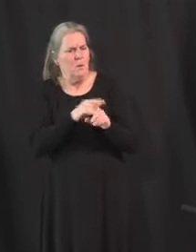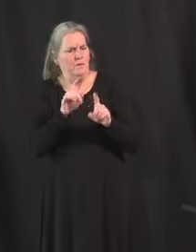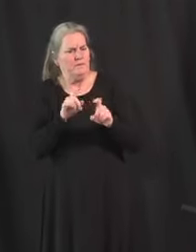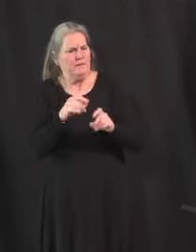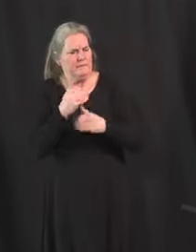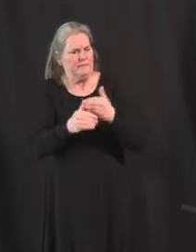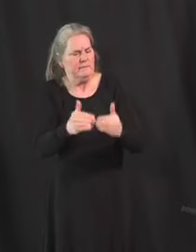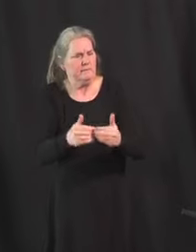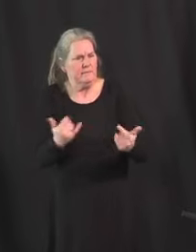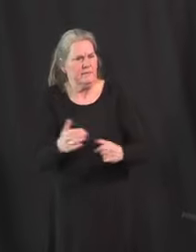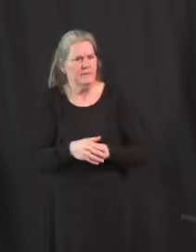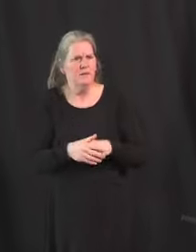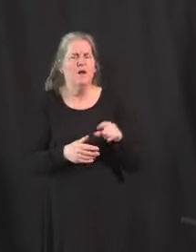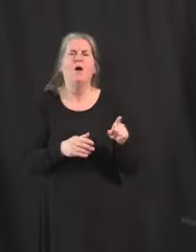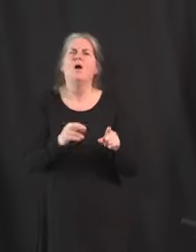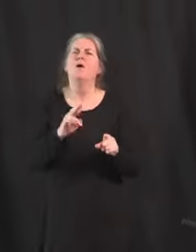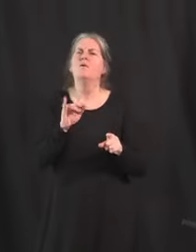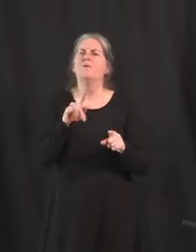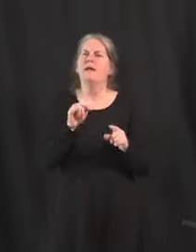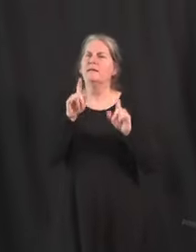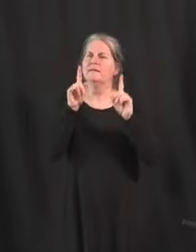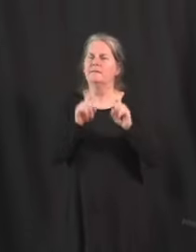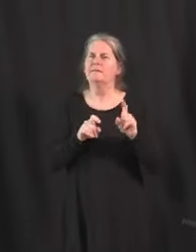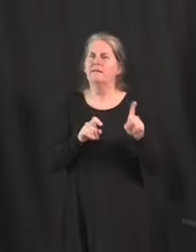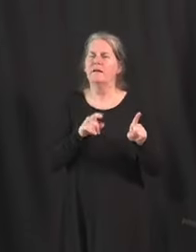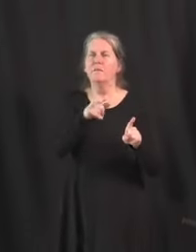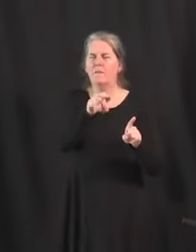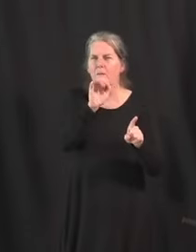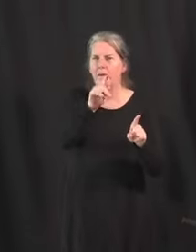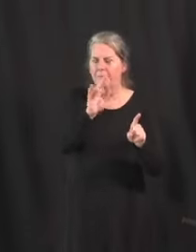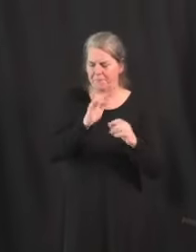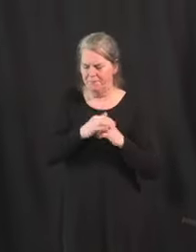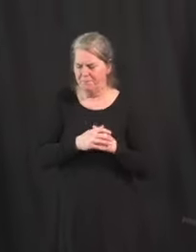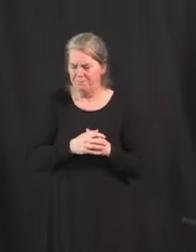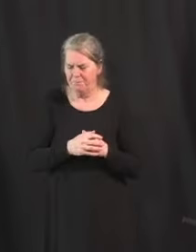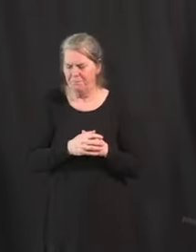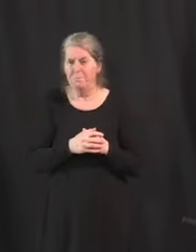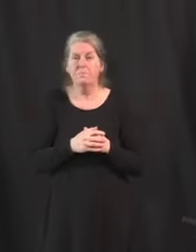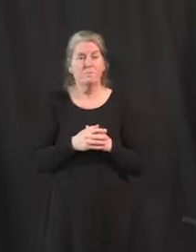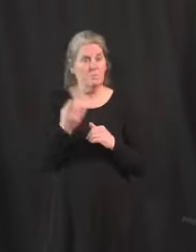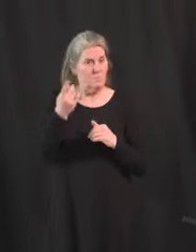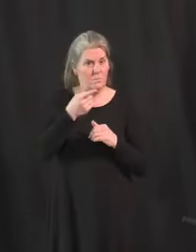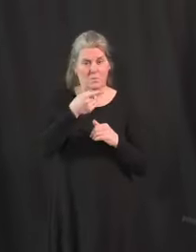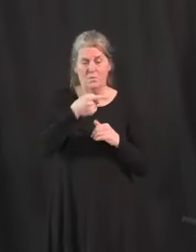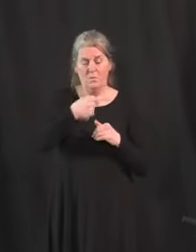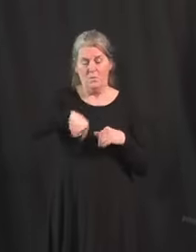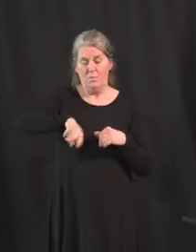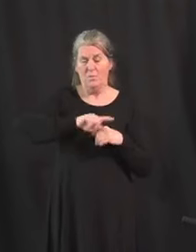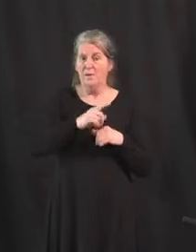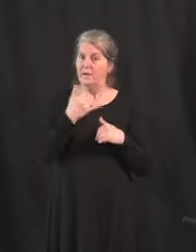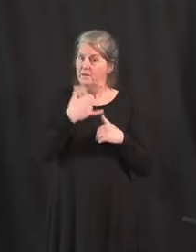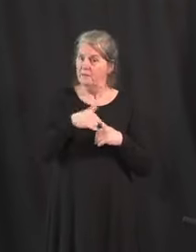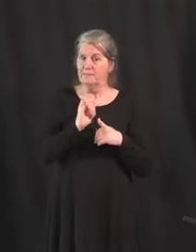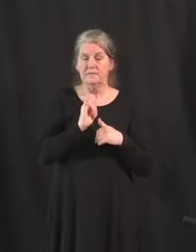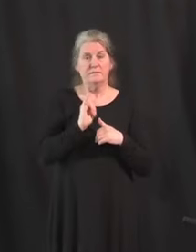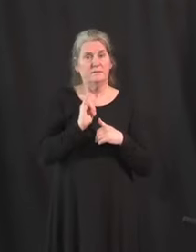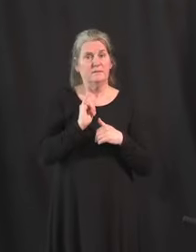SO, YEAH, KEEP IN MIND THAT WE ARE STILL BY FAR ONE OF THE HIGHEST JURISDICTIONS FOR